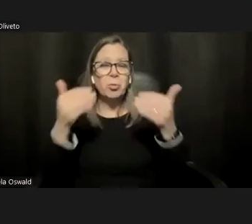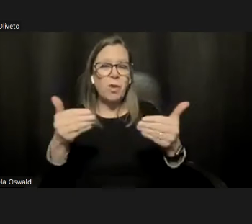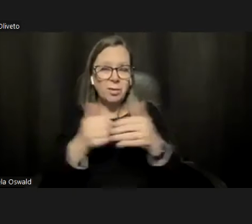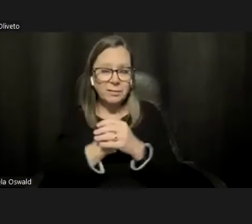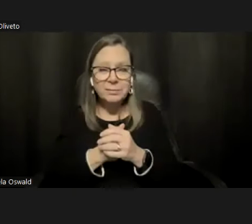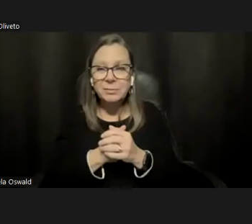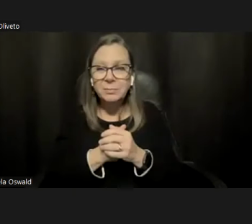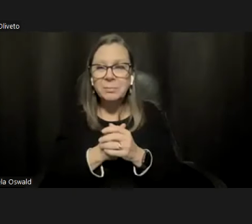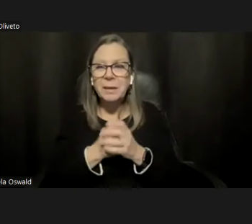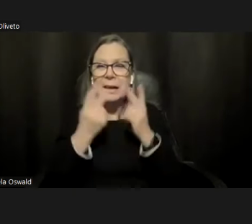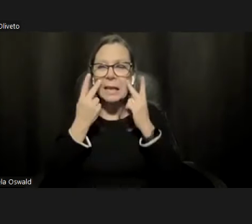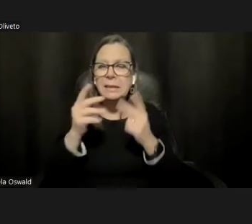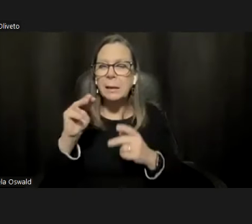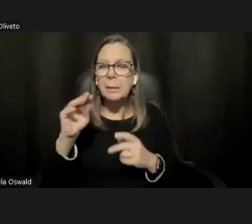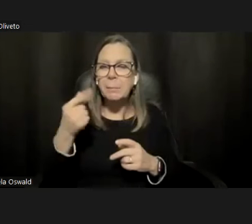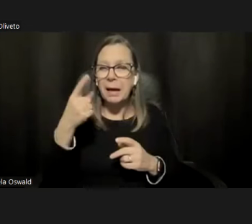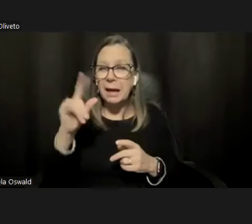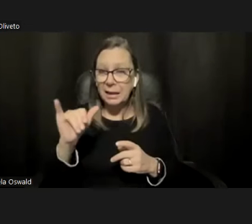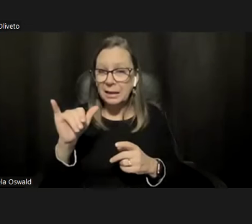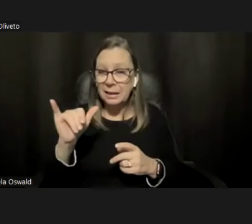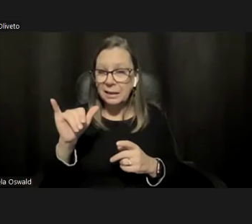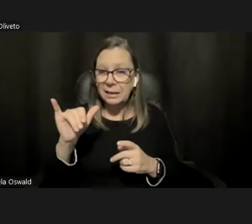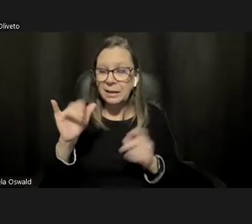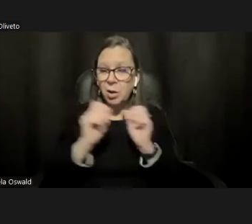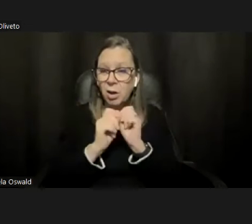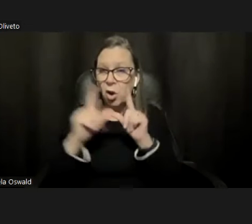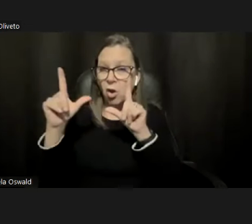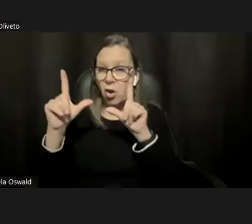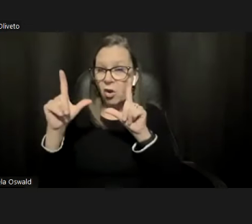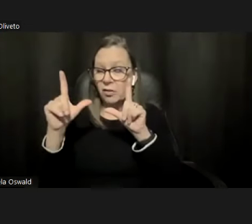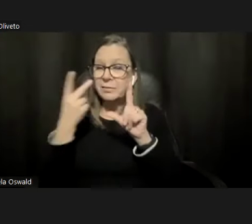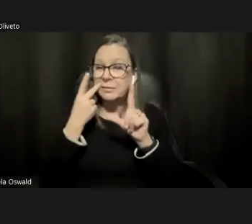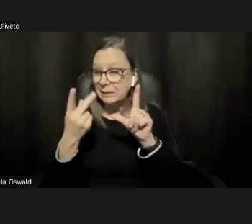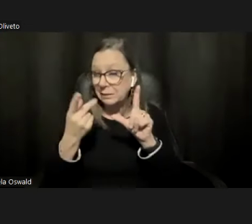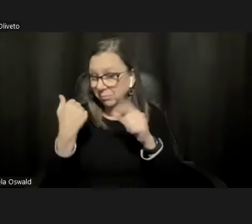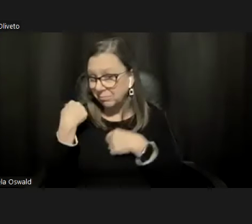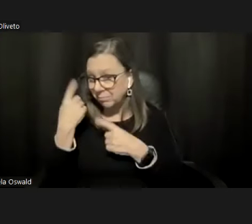I do not know if we've heard from you in a while and I wanted to check in and see if